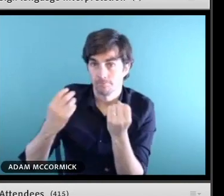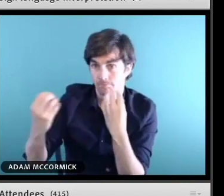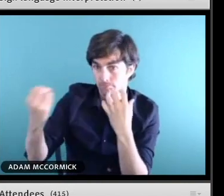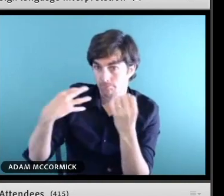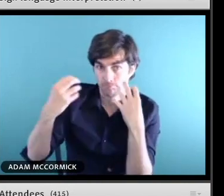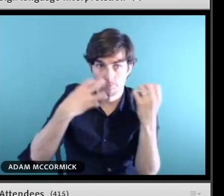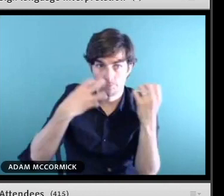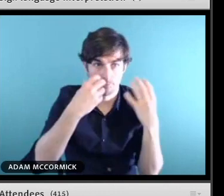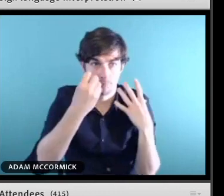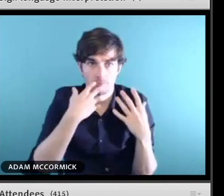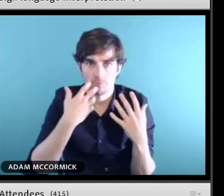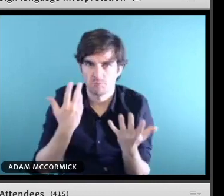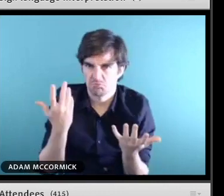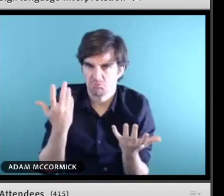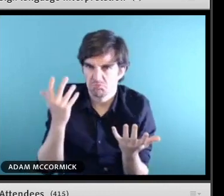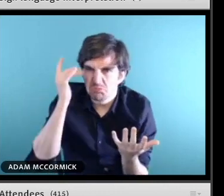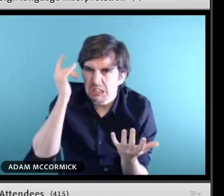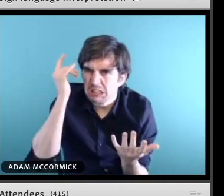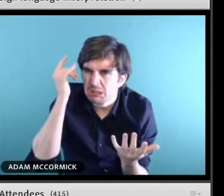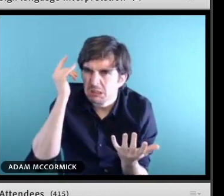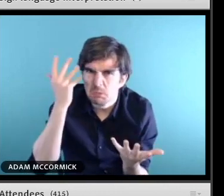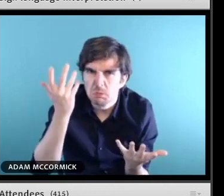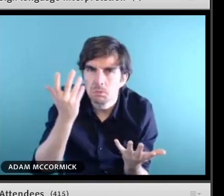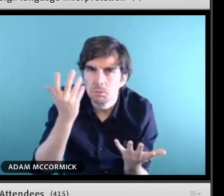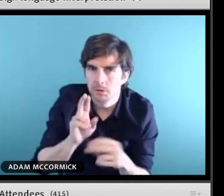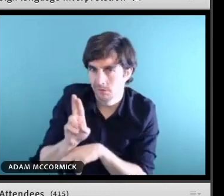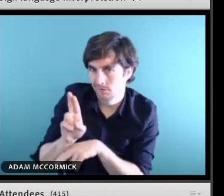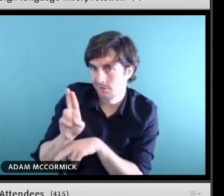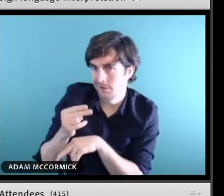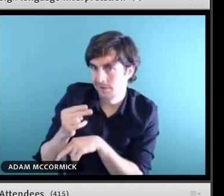schools in the continuity of learning for around 300 children with disabilities. Parents